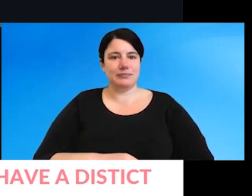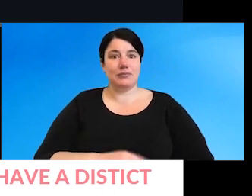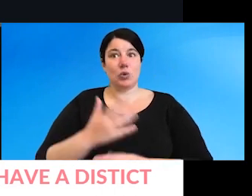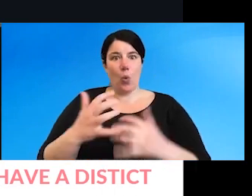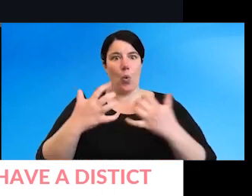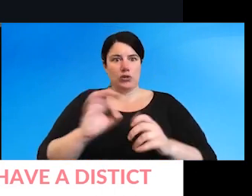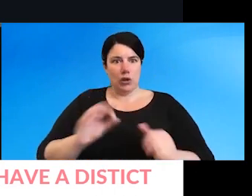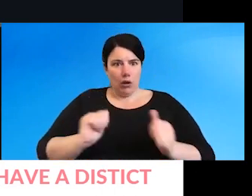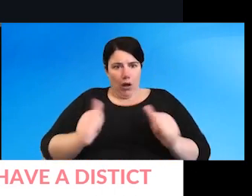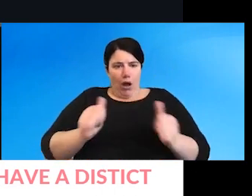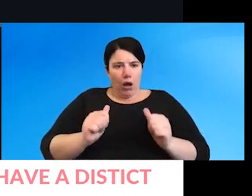So they're not suddenly hearing something completely